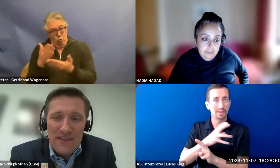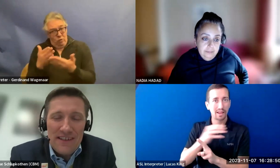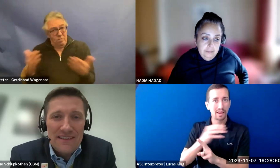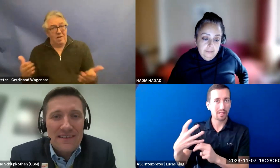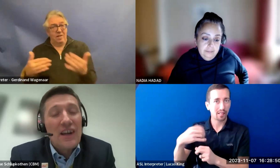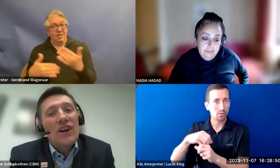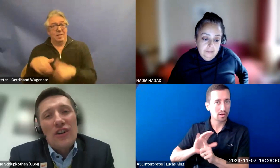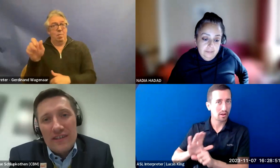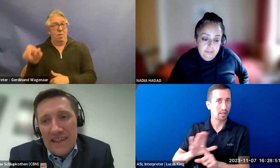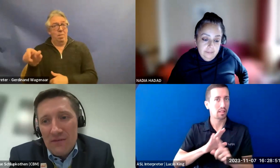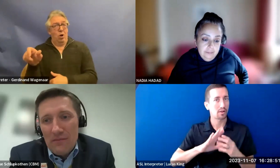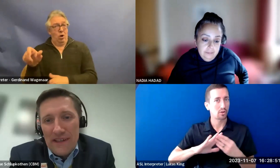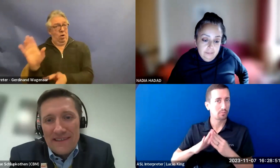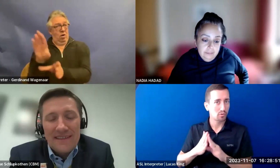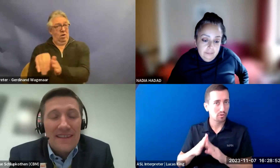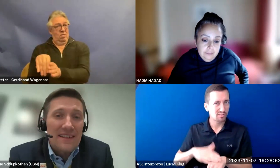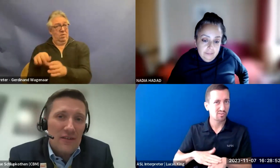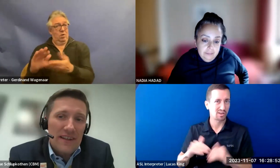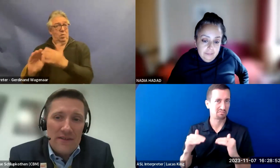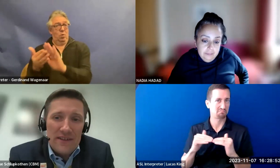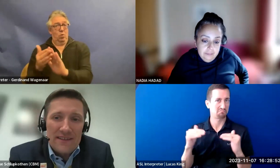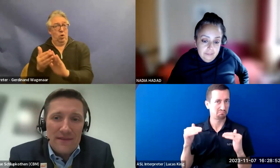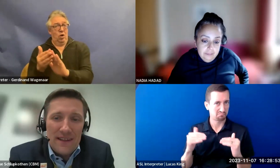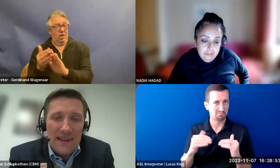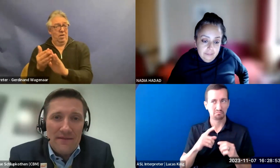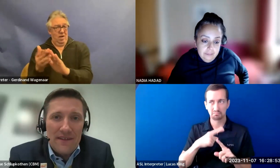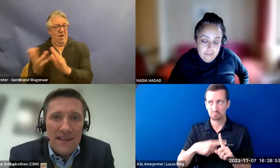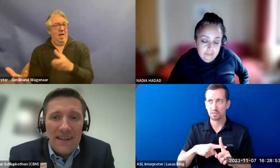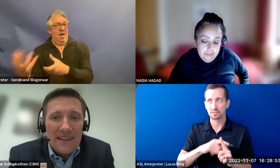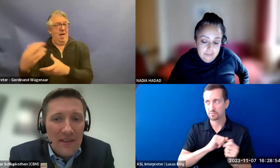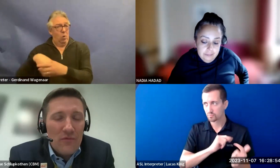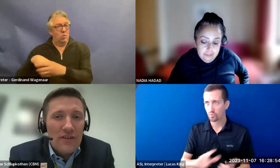in their communities on an equal basis and in all areas of life.